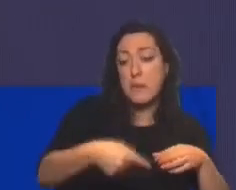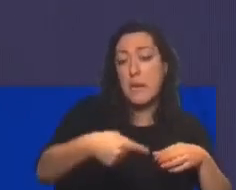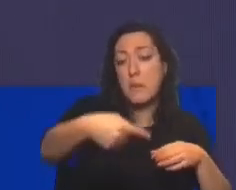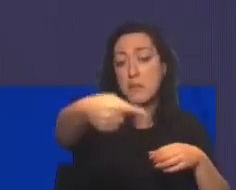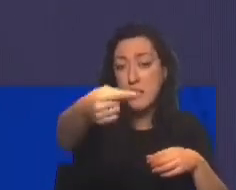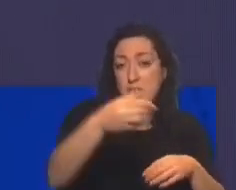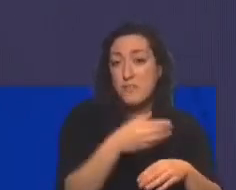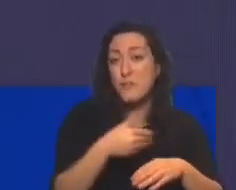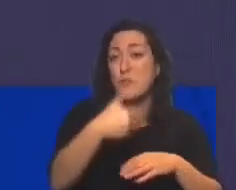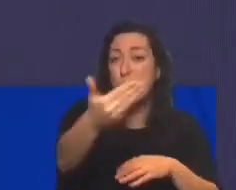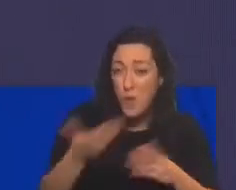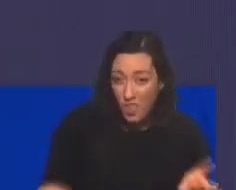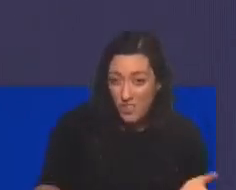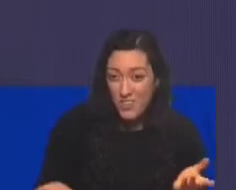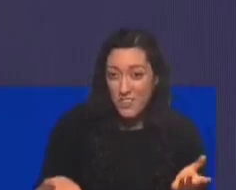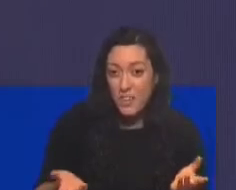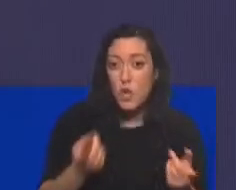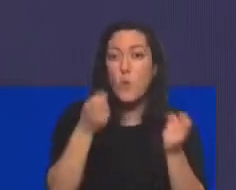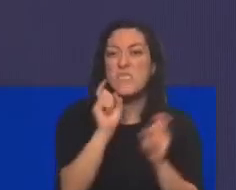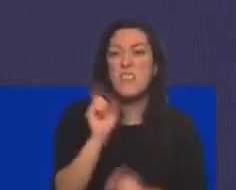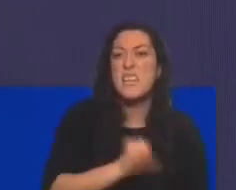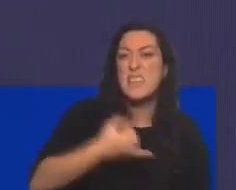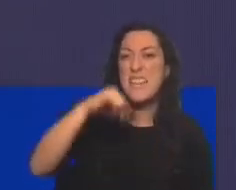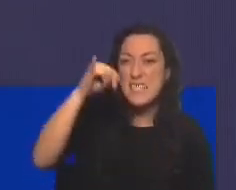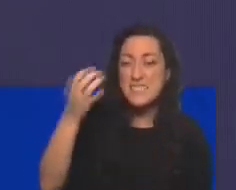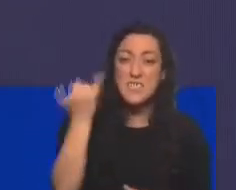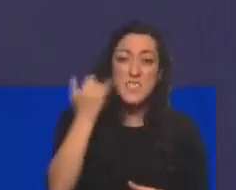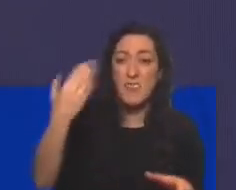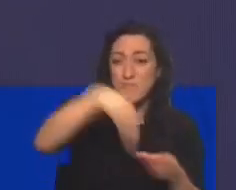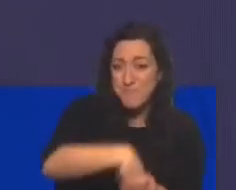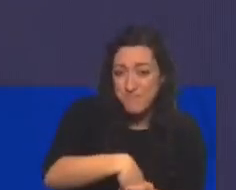today's prices, tomorrow's prices and so on. The ingest rate is